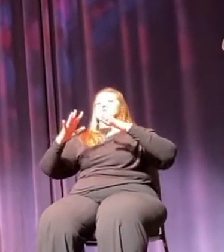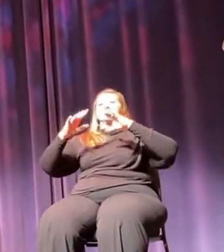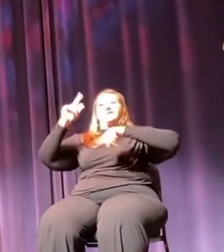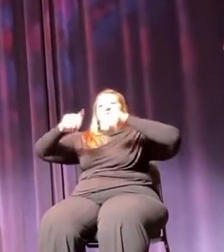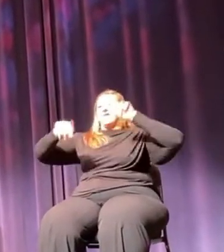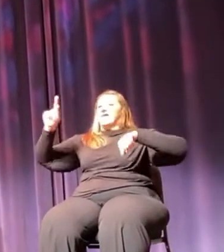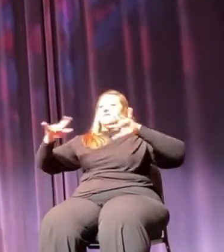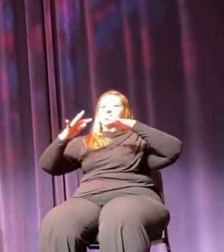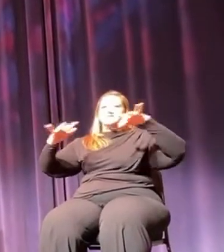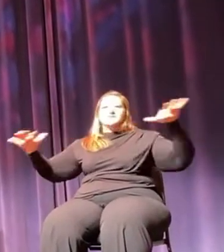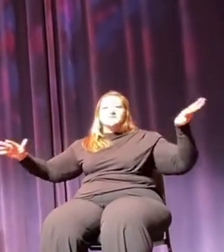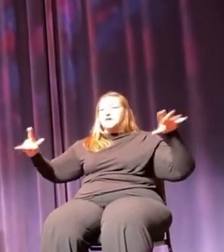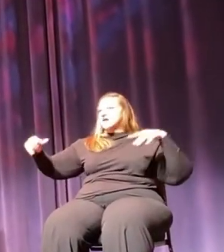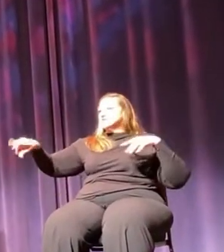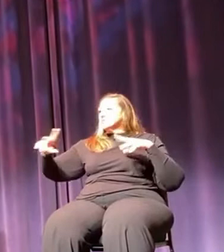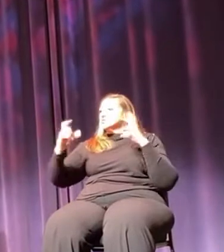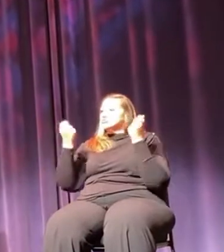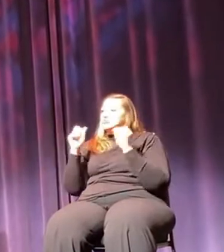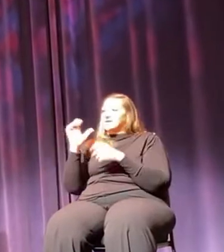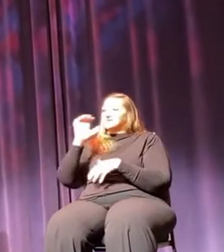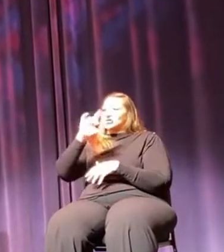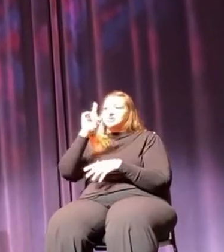who's been trying to search for their lineages